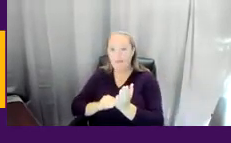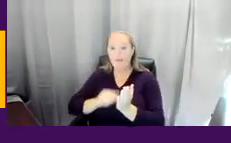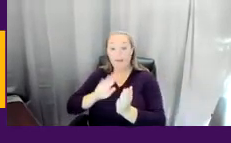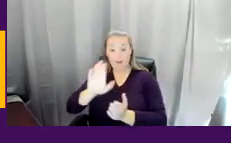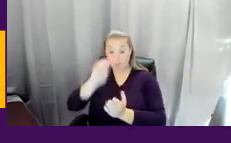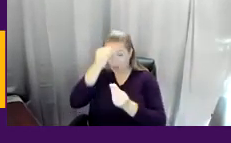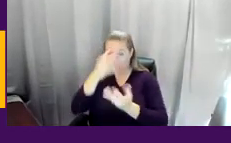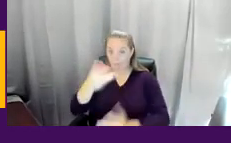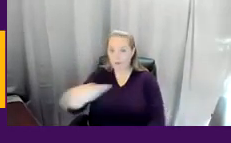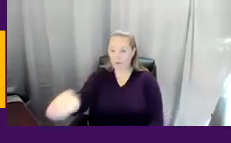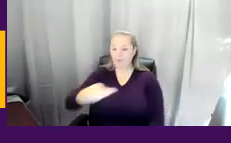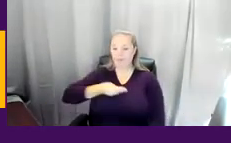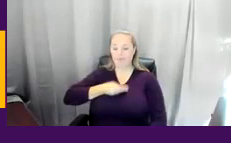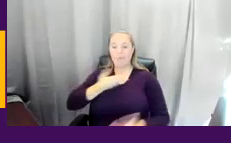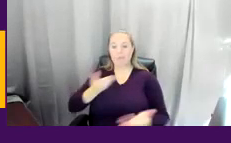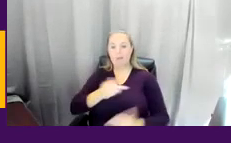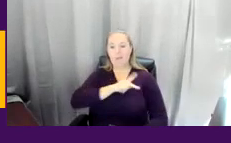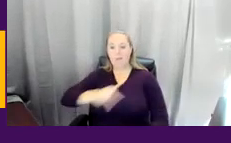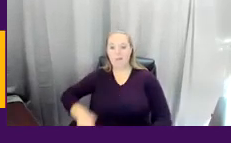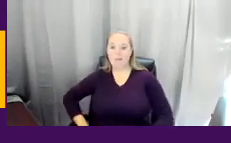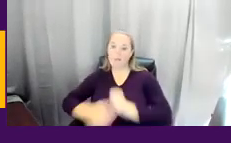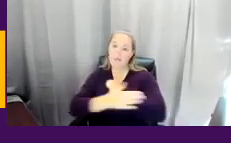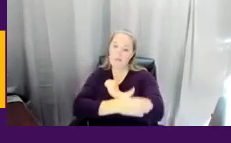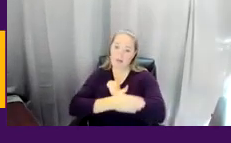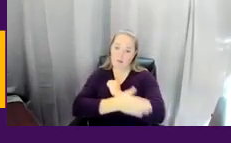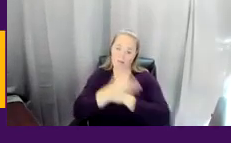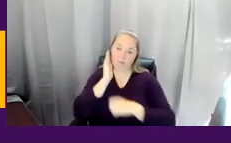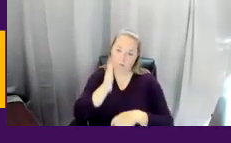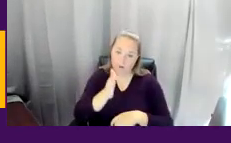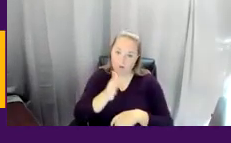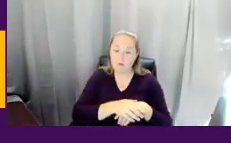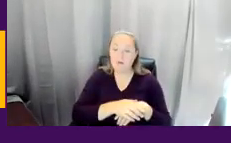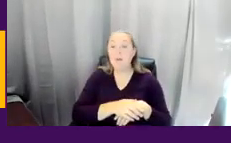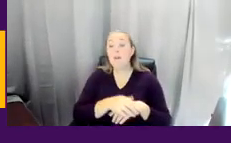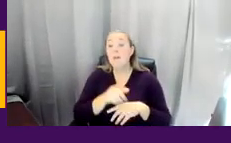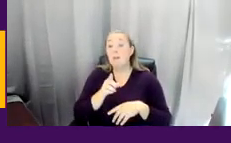ENABLE THE FUNDED ENTITY TO PROVIDE BACK TO KING COUNTY, UPON COMPLETION OF THE ASSESSMENT INFORMATION